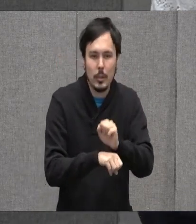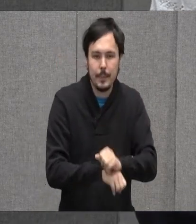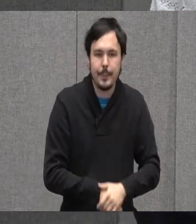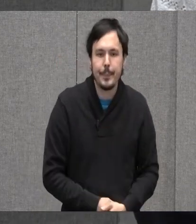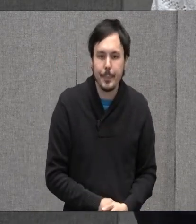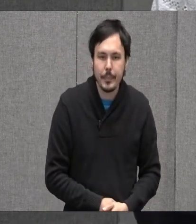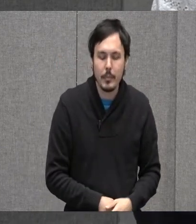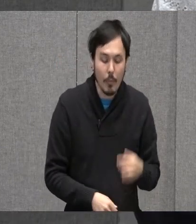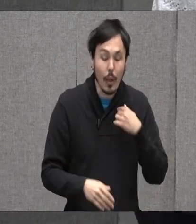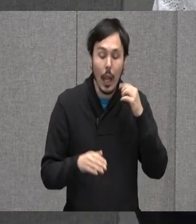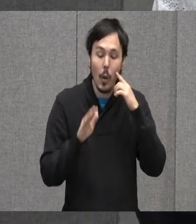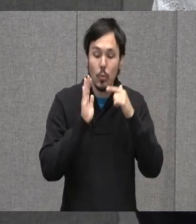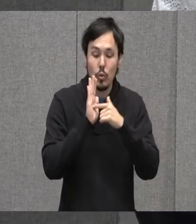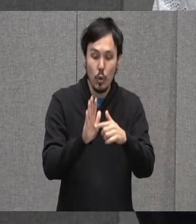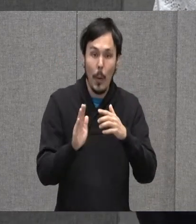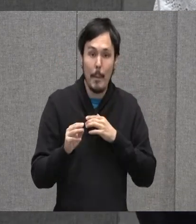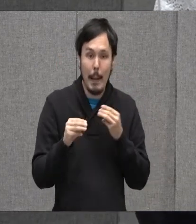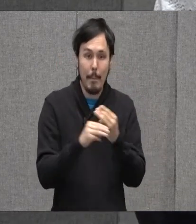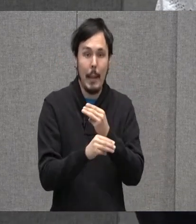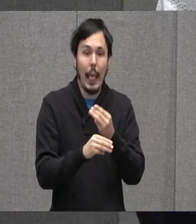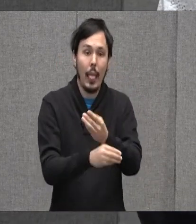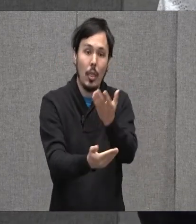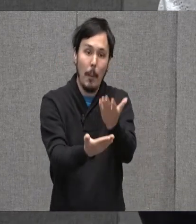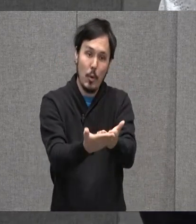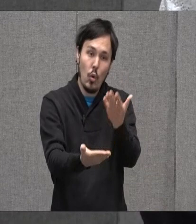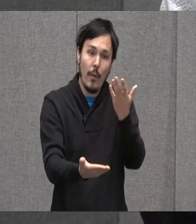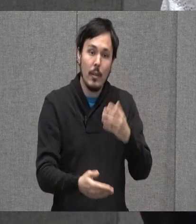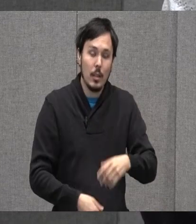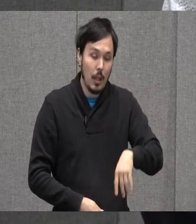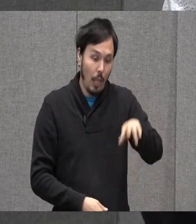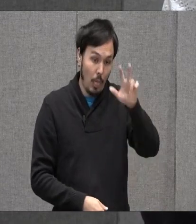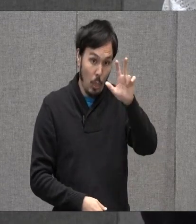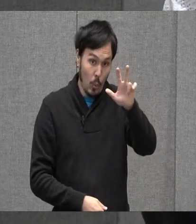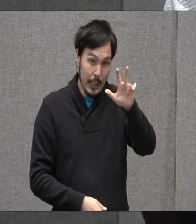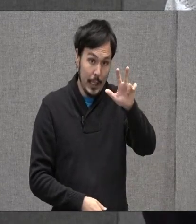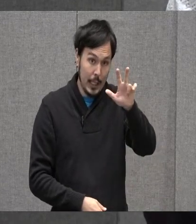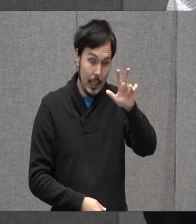I wanna show my math to prove that that equals nine inches.